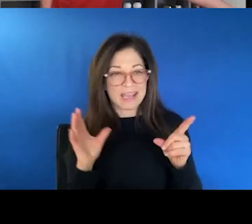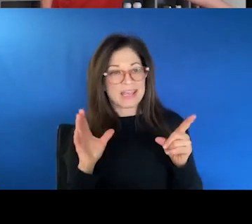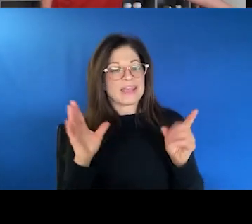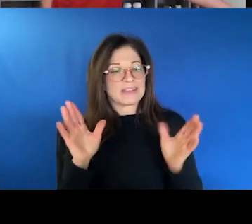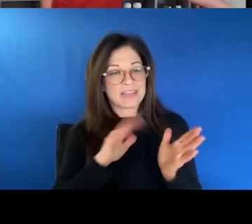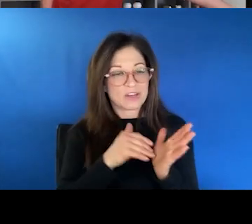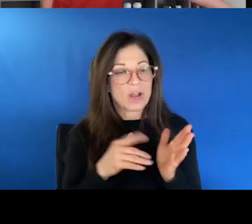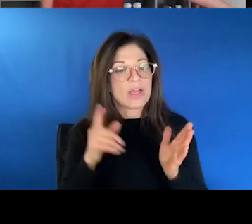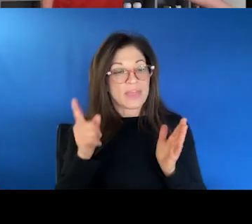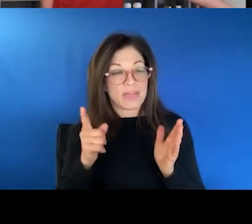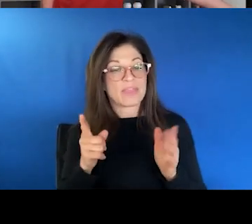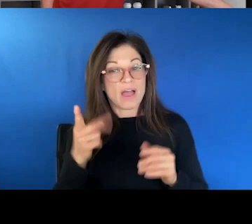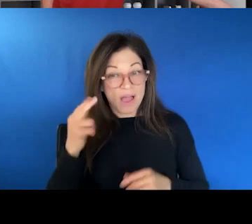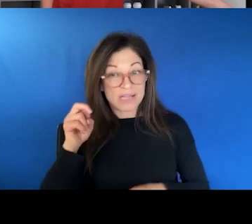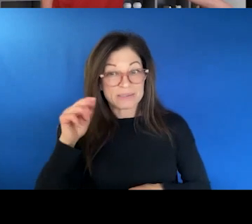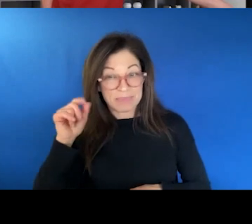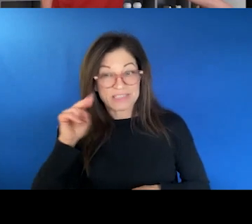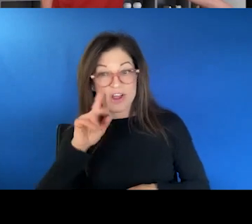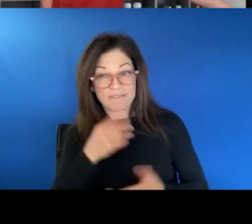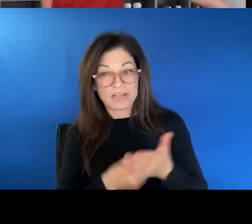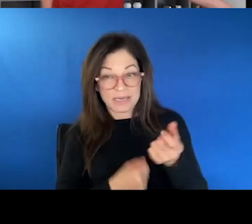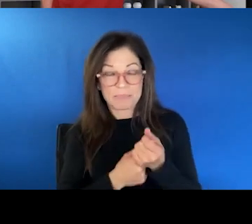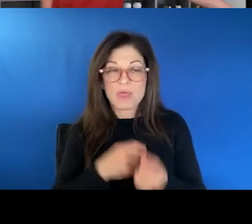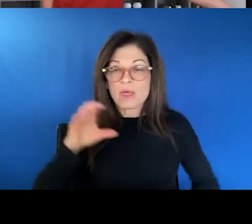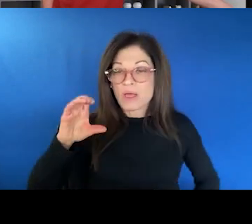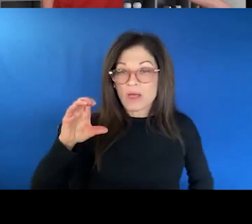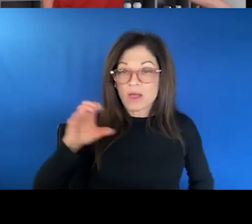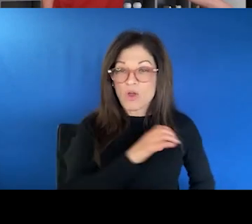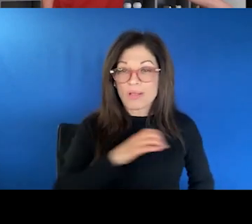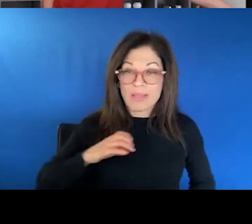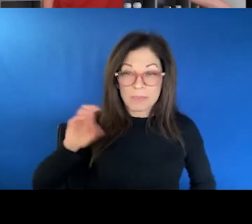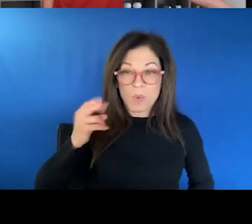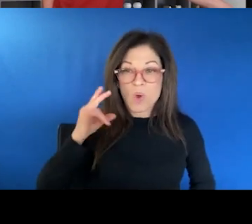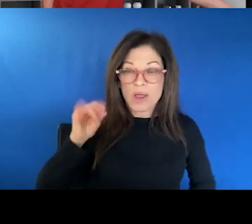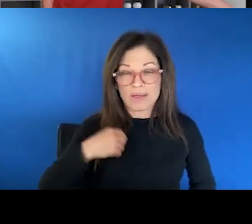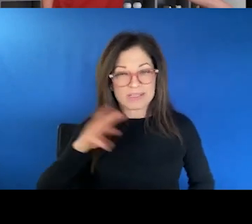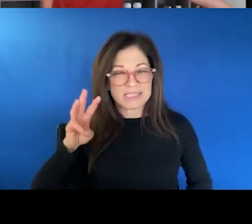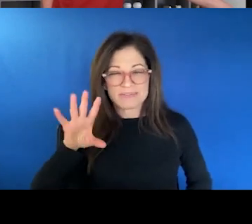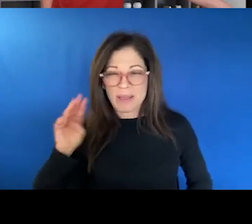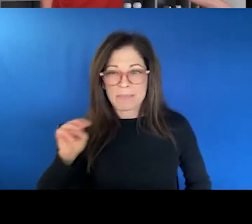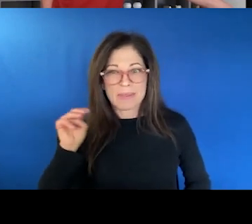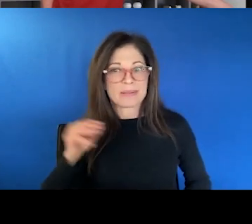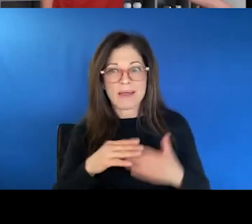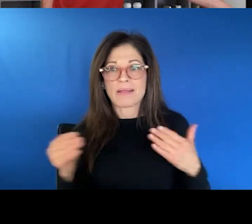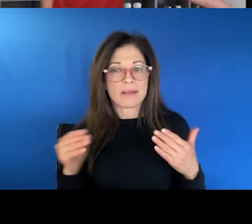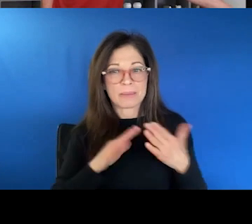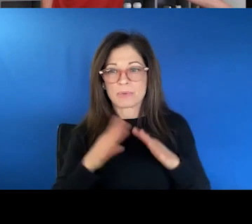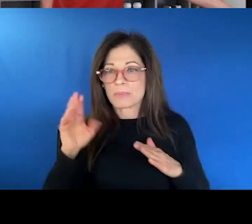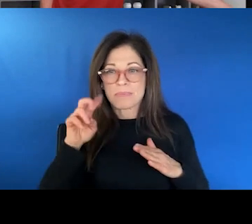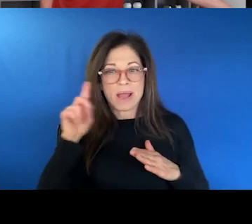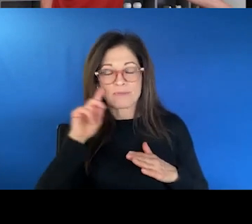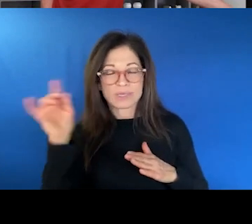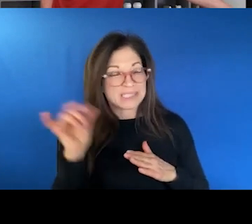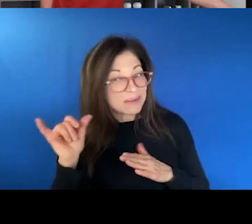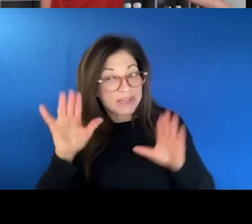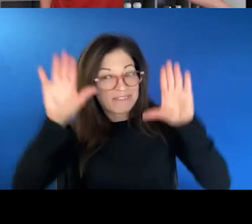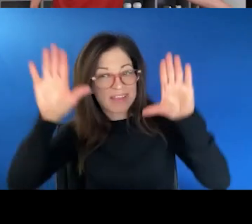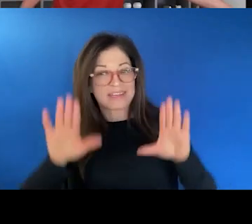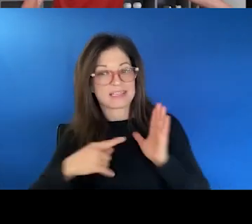COLUMBUS OHIO HAS A 65 MILLION BOND THAT WE WELL SEE IN THE NEXT